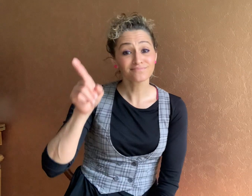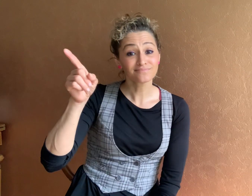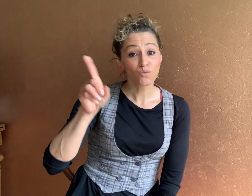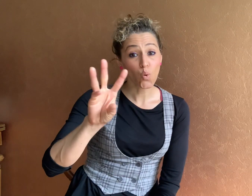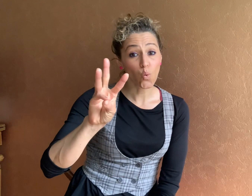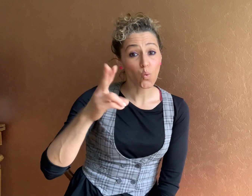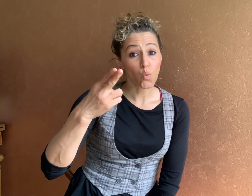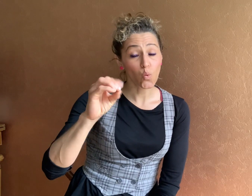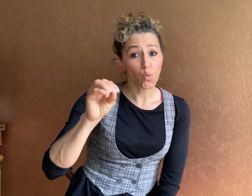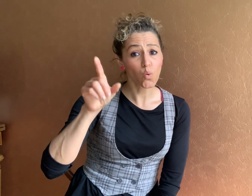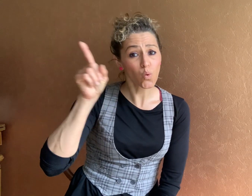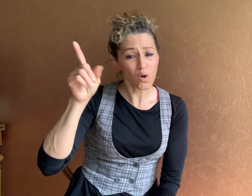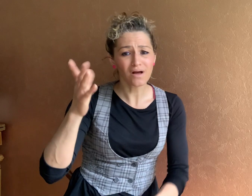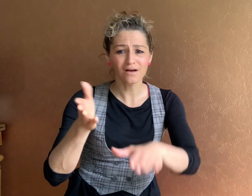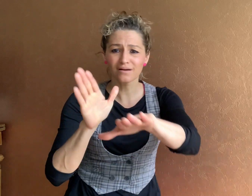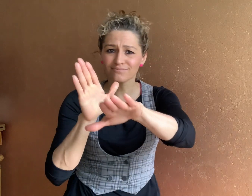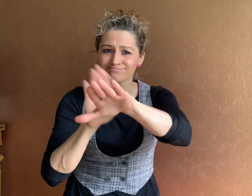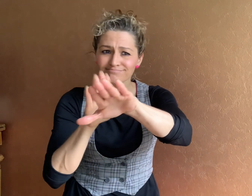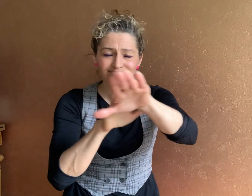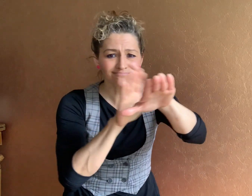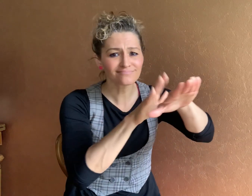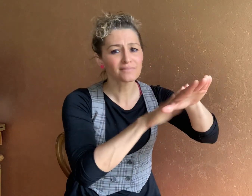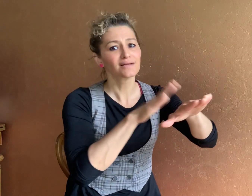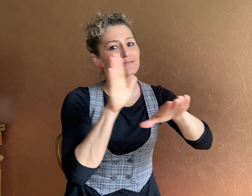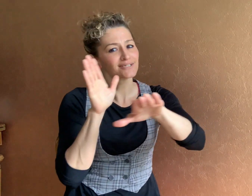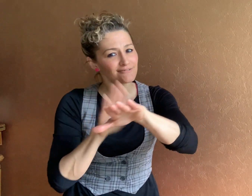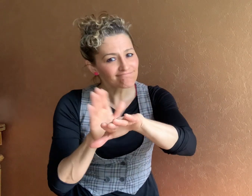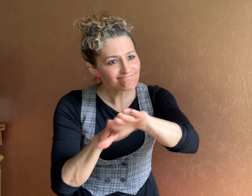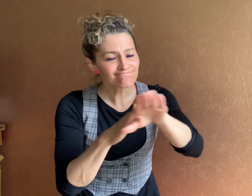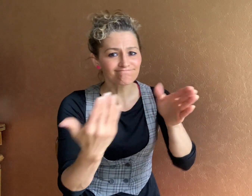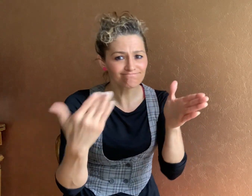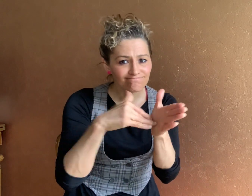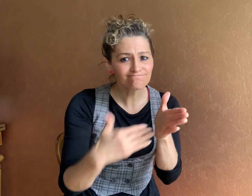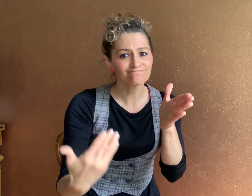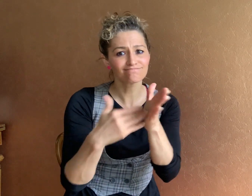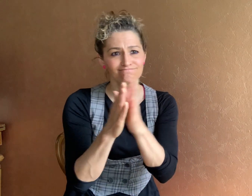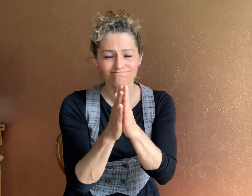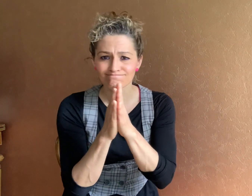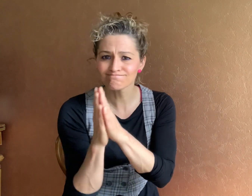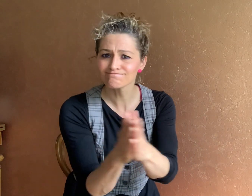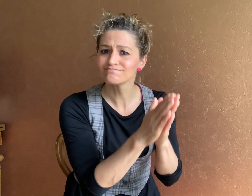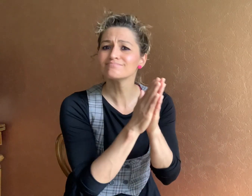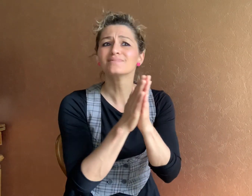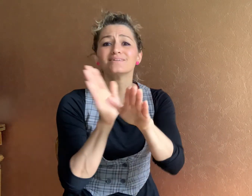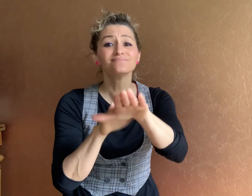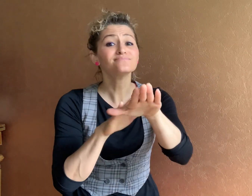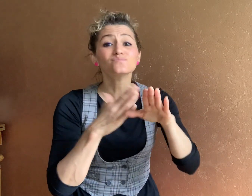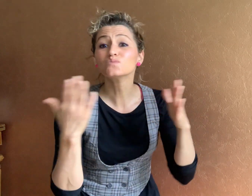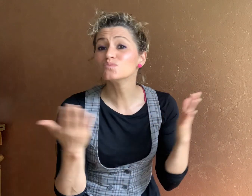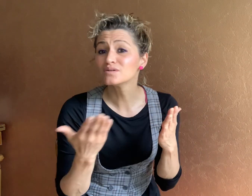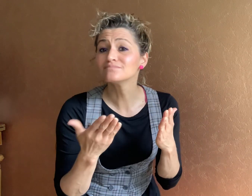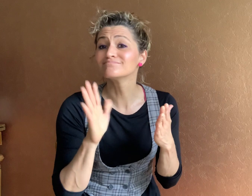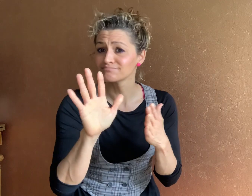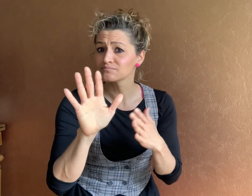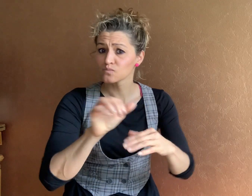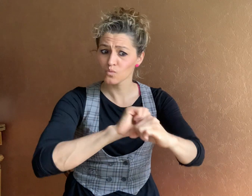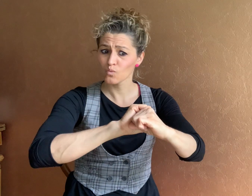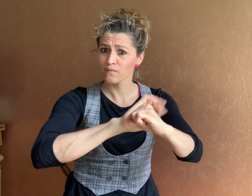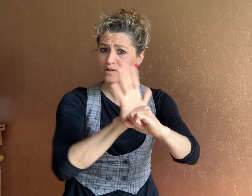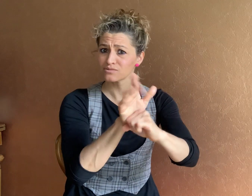WHO is emphasising that even though COVID-19 seems